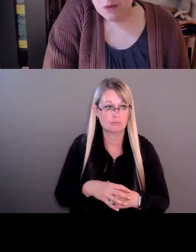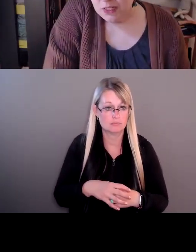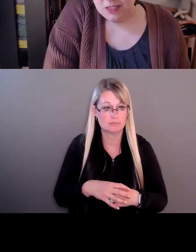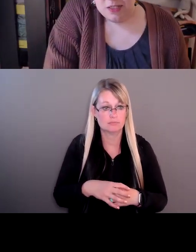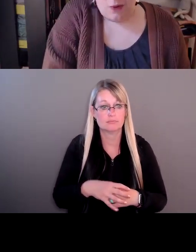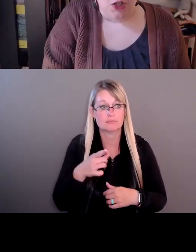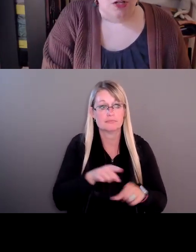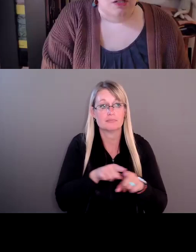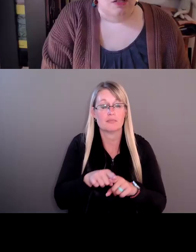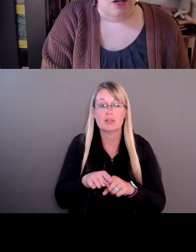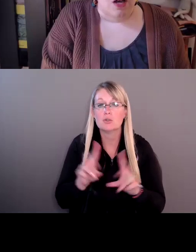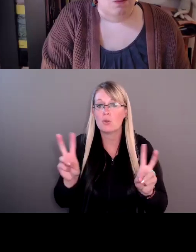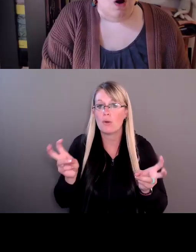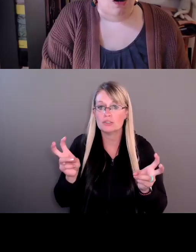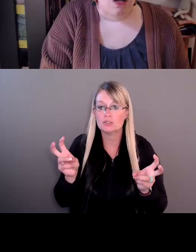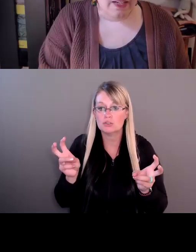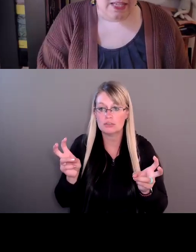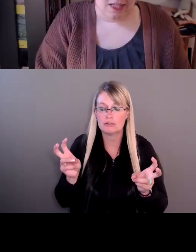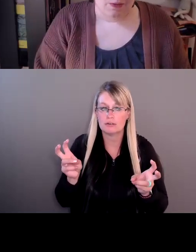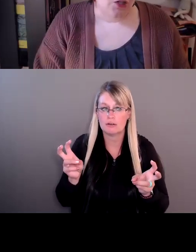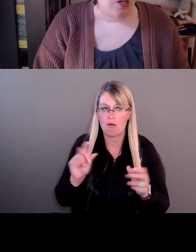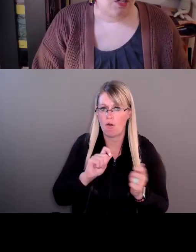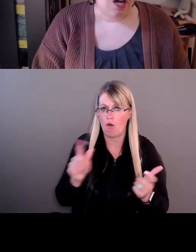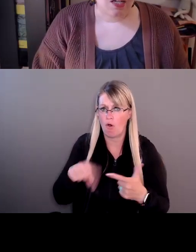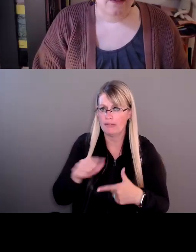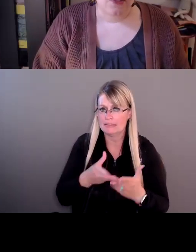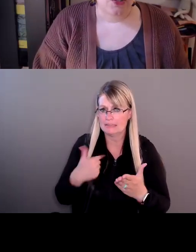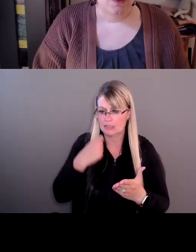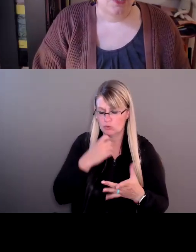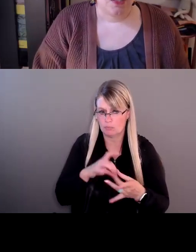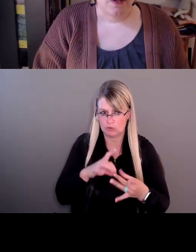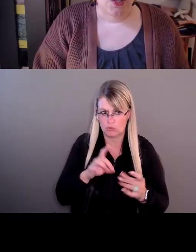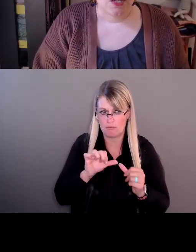brings us to the question, are all of these things I mention cognitive issues, neurodivergence,